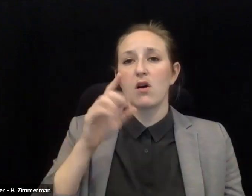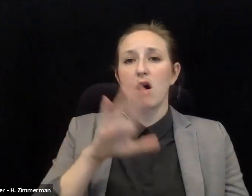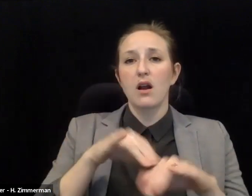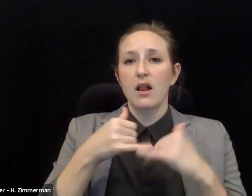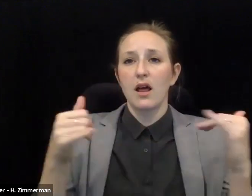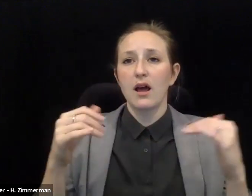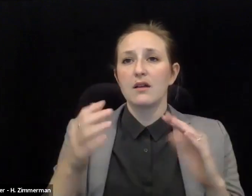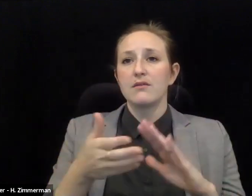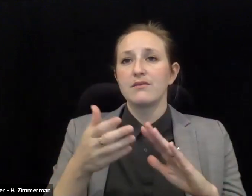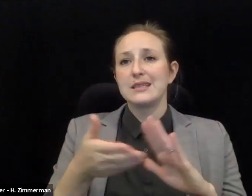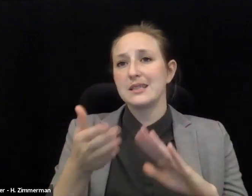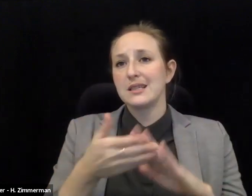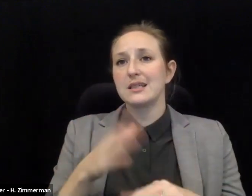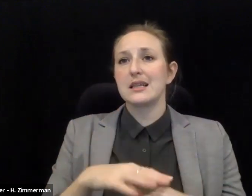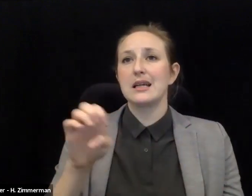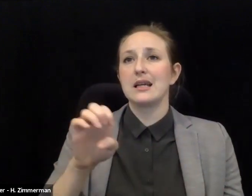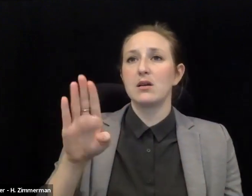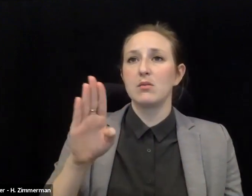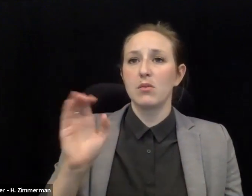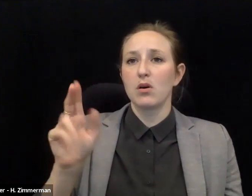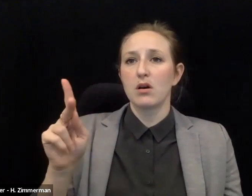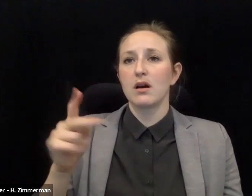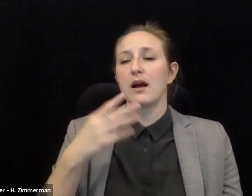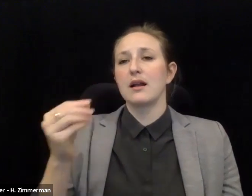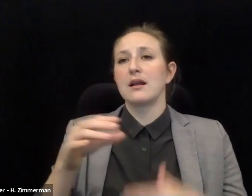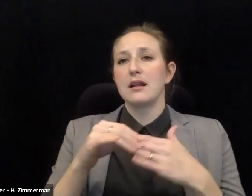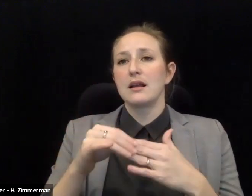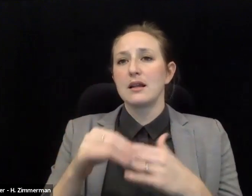leading groups online and getting started with online training and facilitation and I